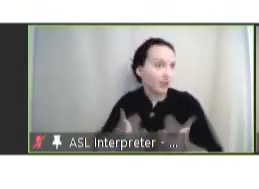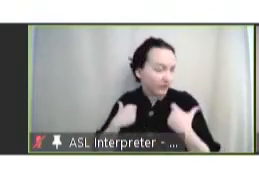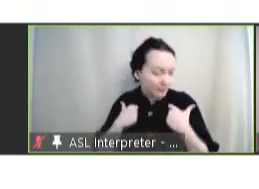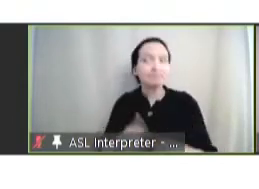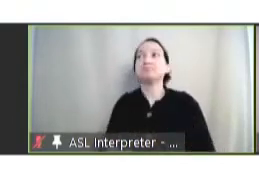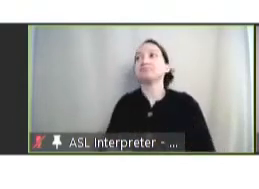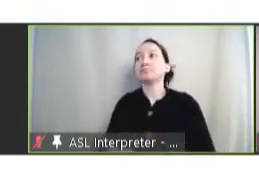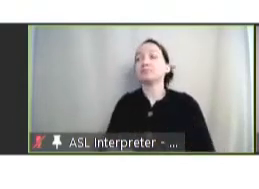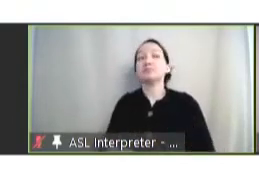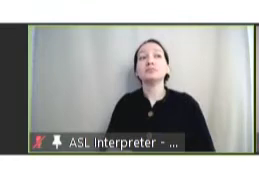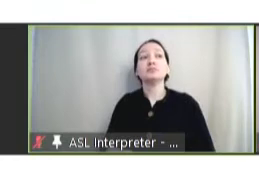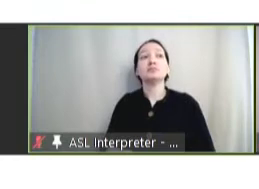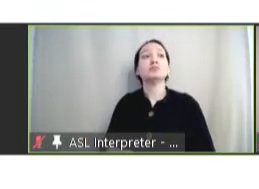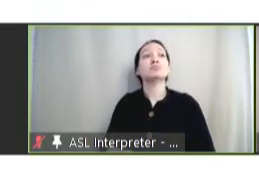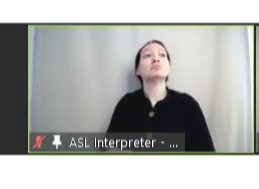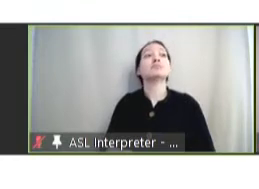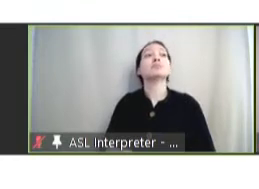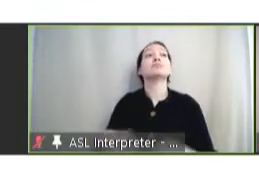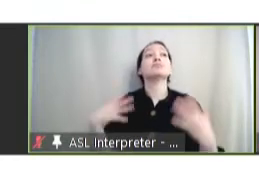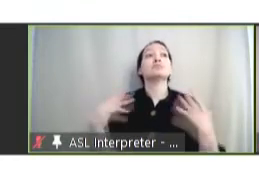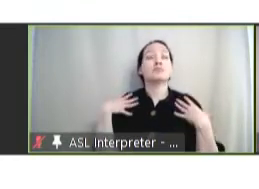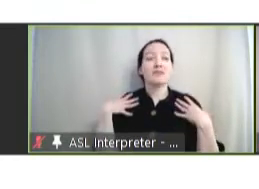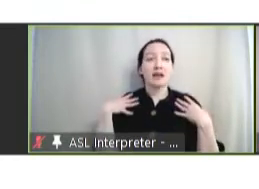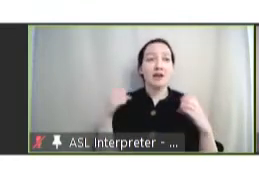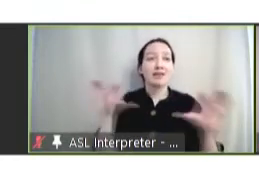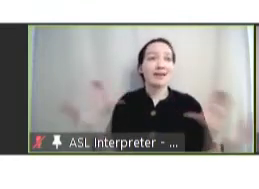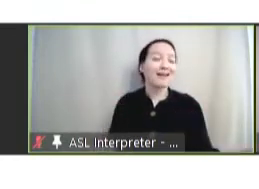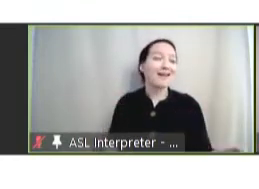The Health Action Alliance that I mentioned, I would encourage the group here; if there